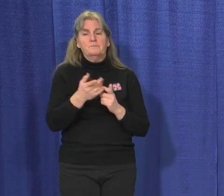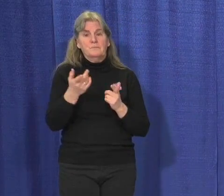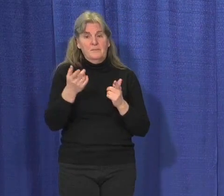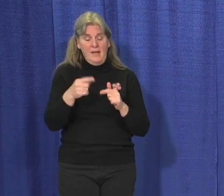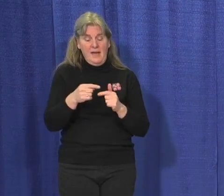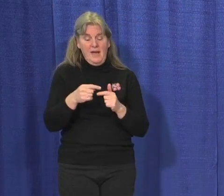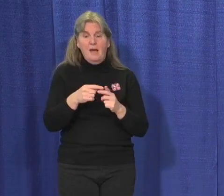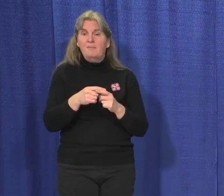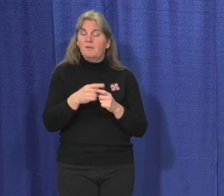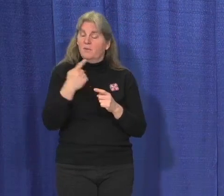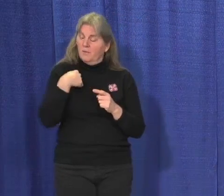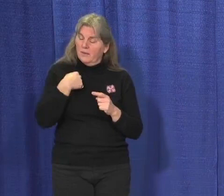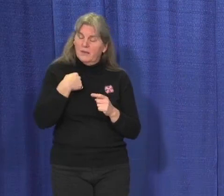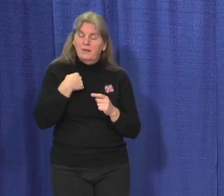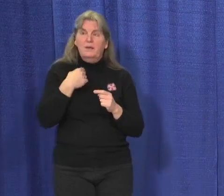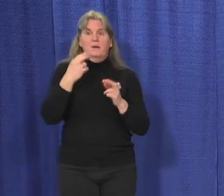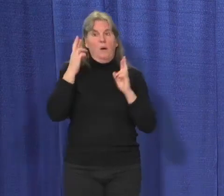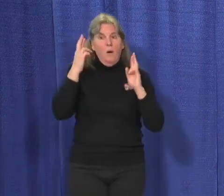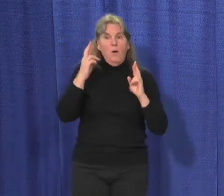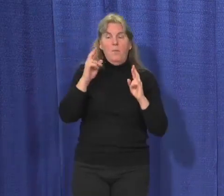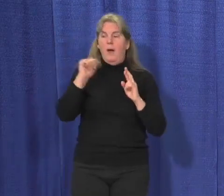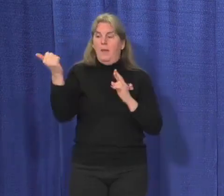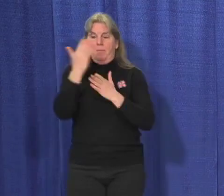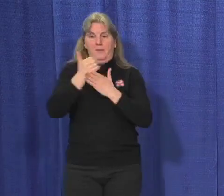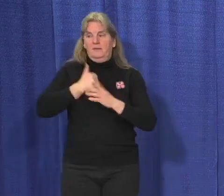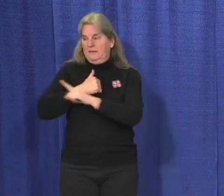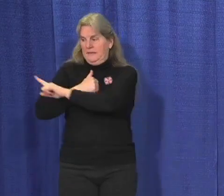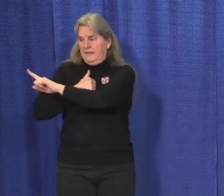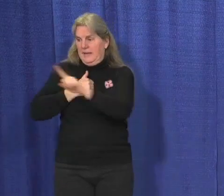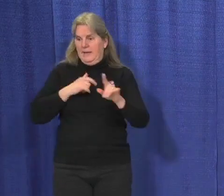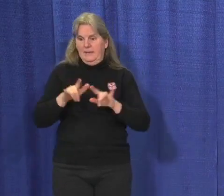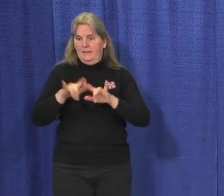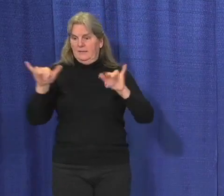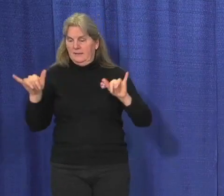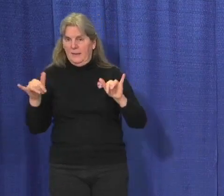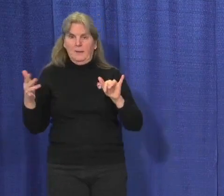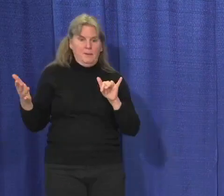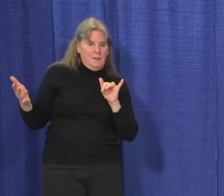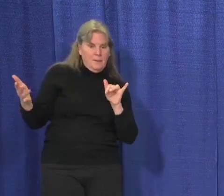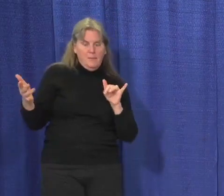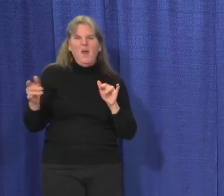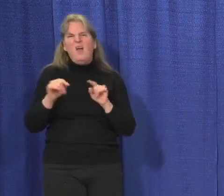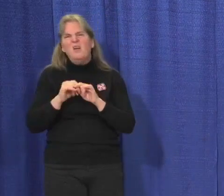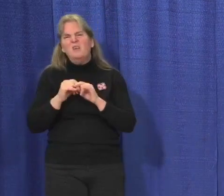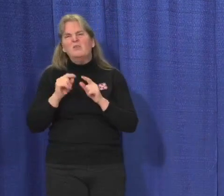As we do this we are cheering for the rest of Canada to do the same and our international